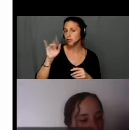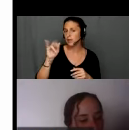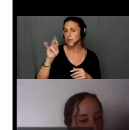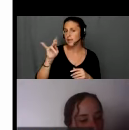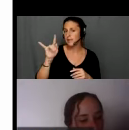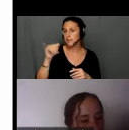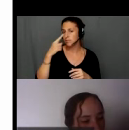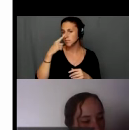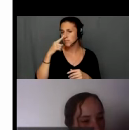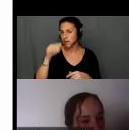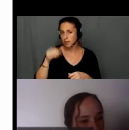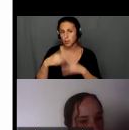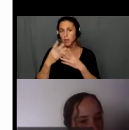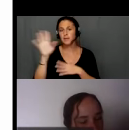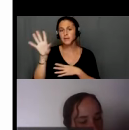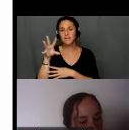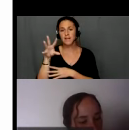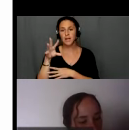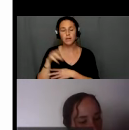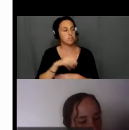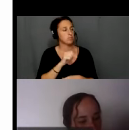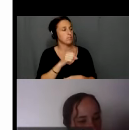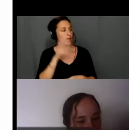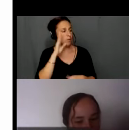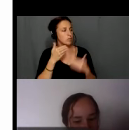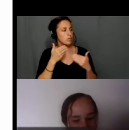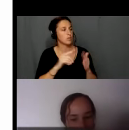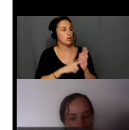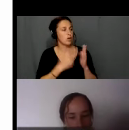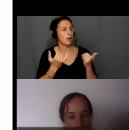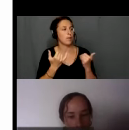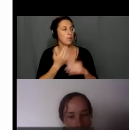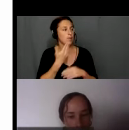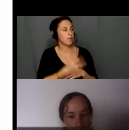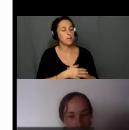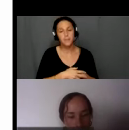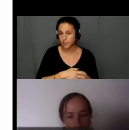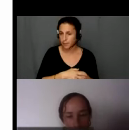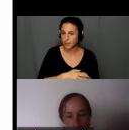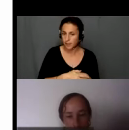Yes, I will start it right now. Thanks.